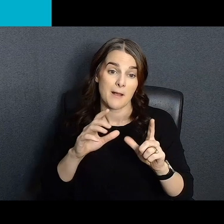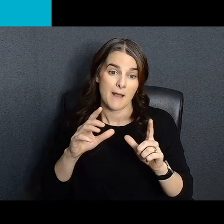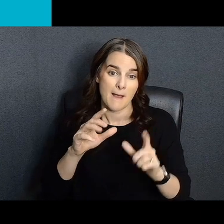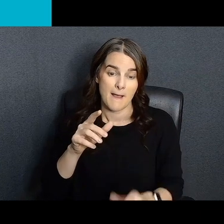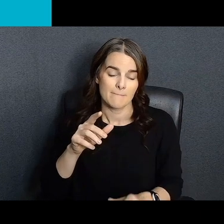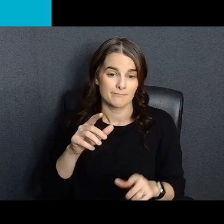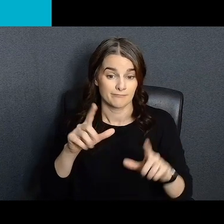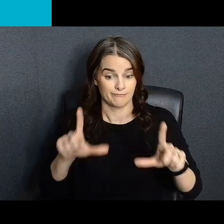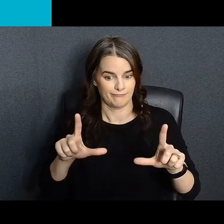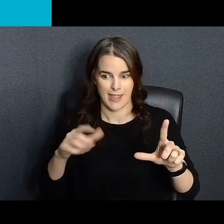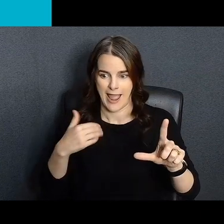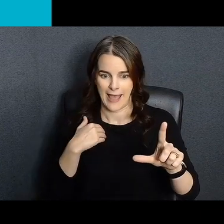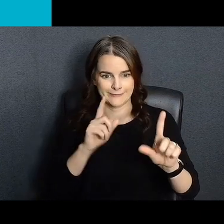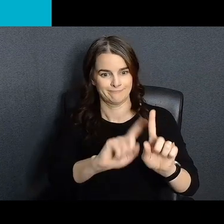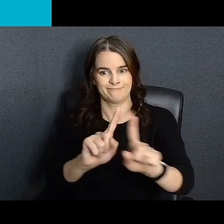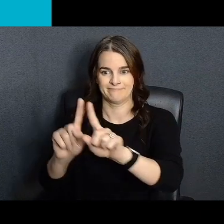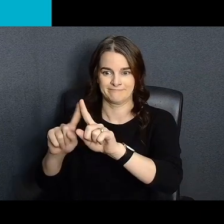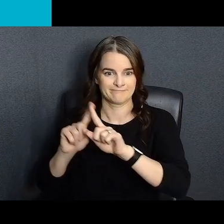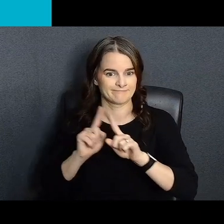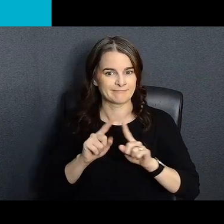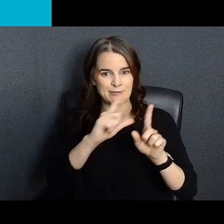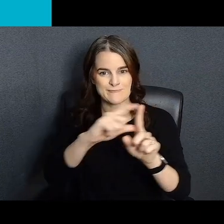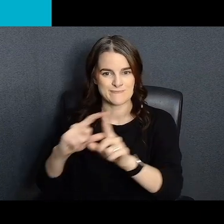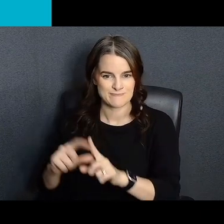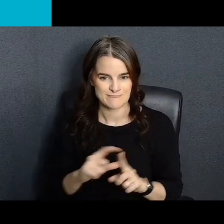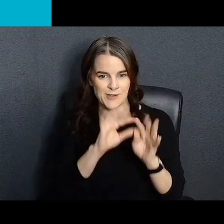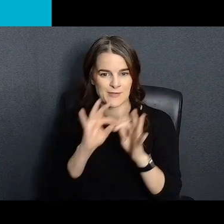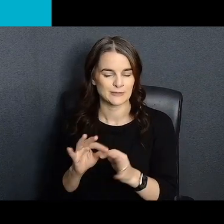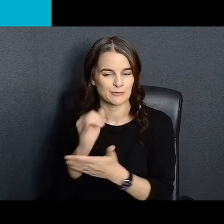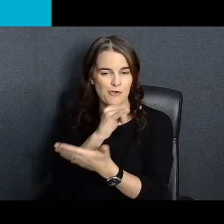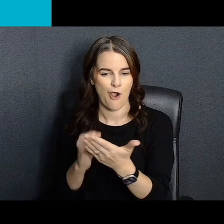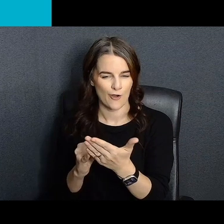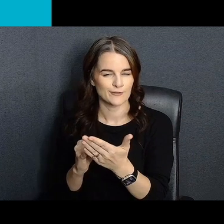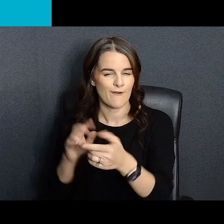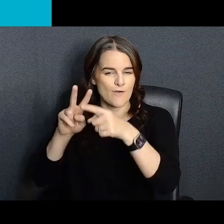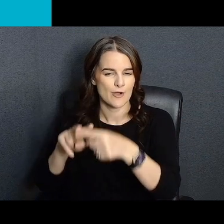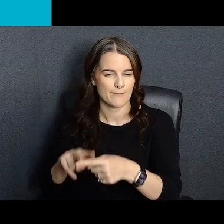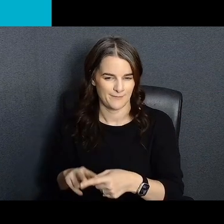that has all kinds of different words related to art vocabulary there.